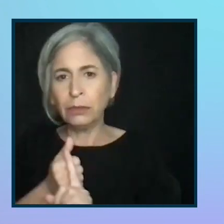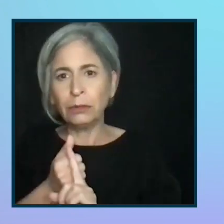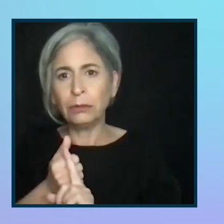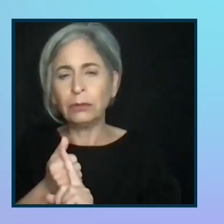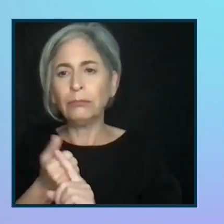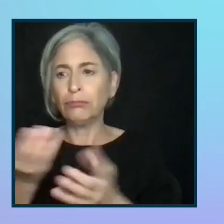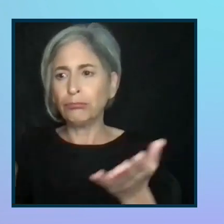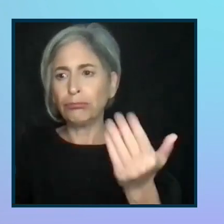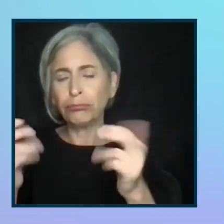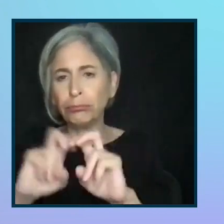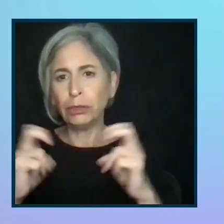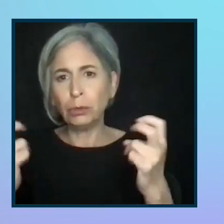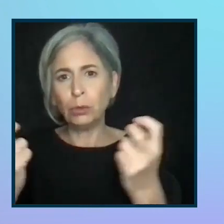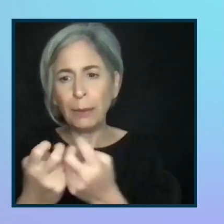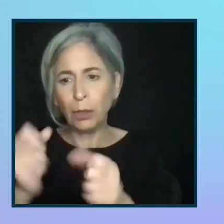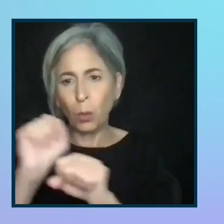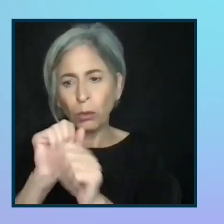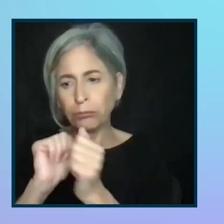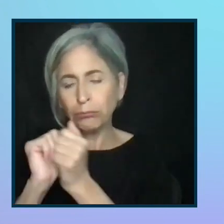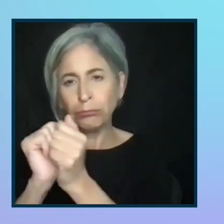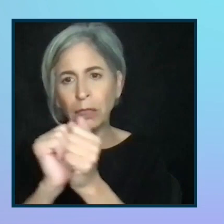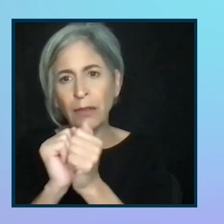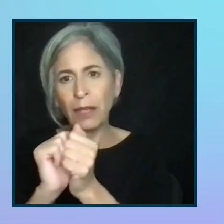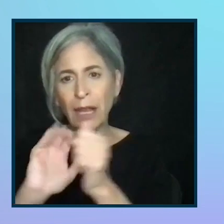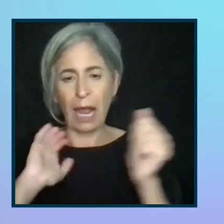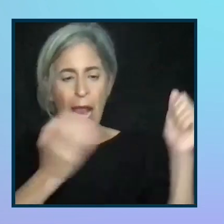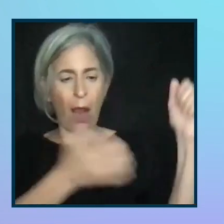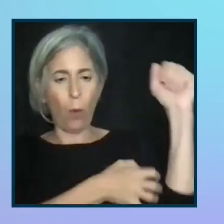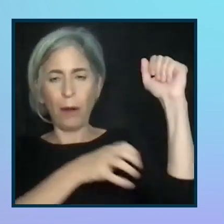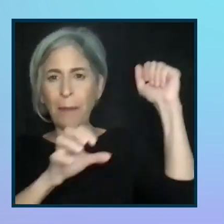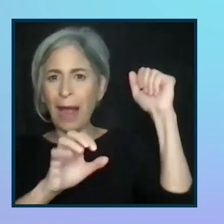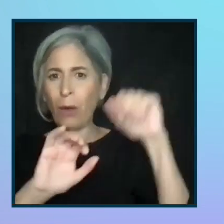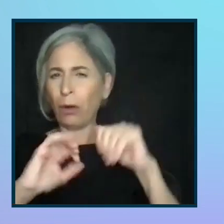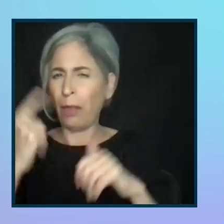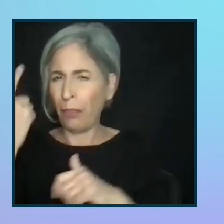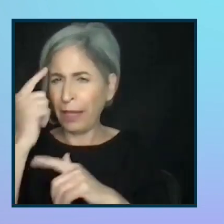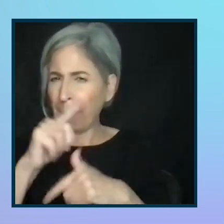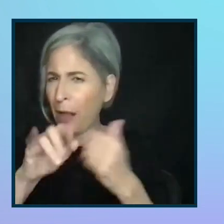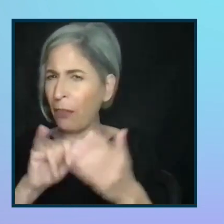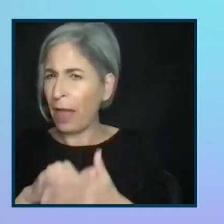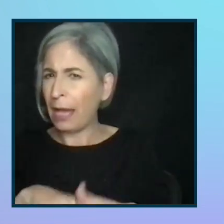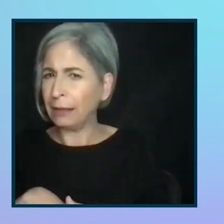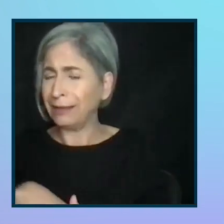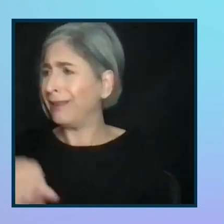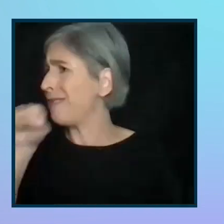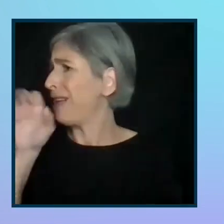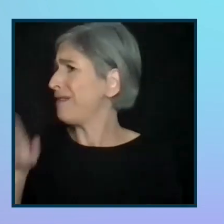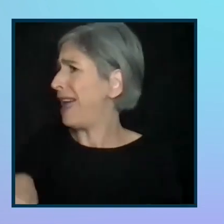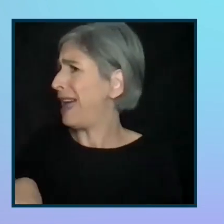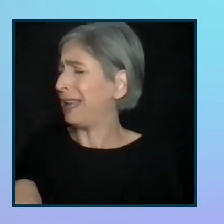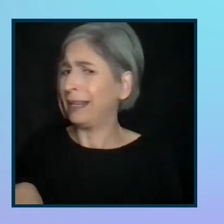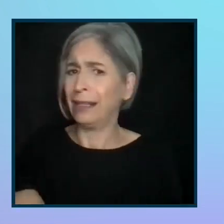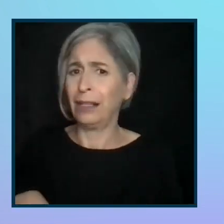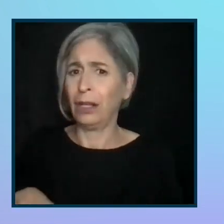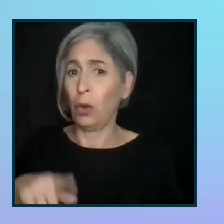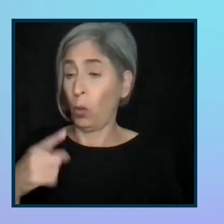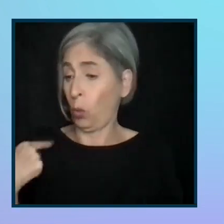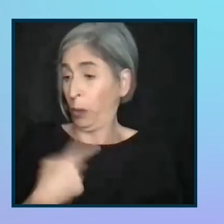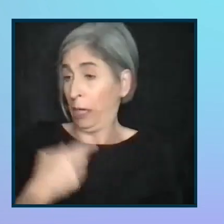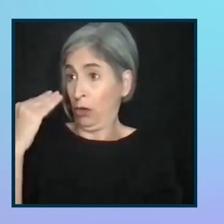that we're kind of thinking about how our power is, yeah. So one of the things that we know is that